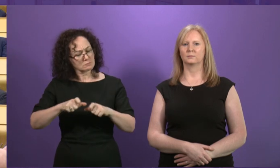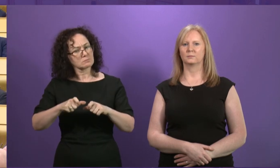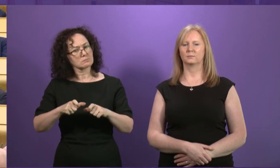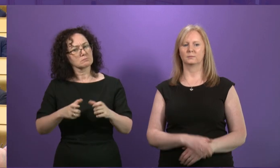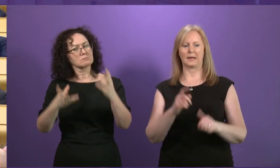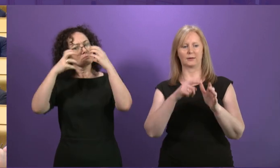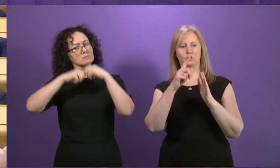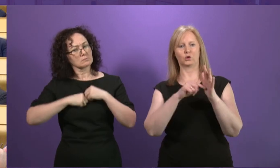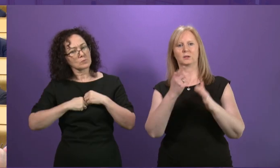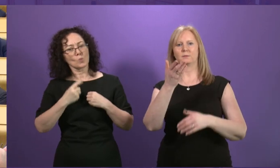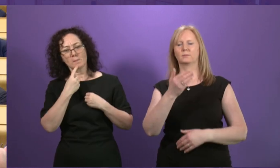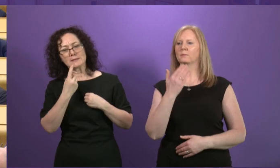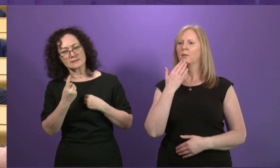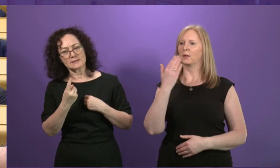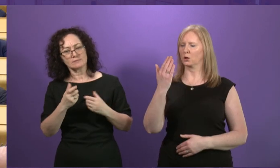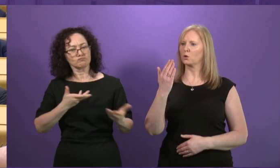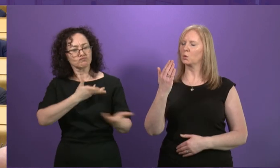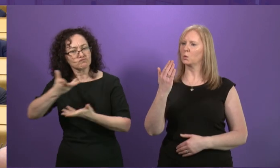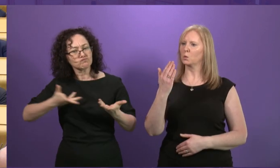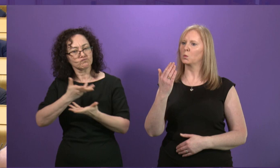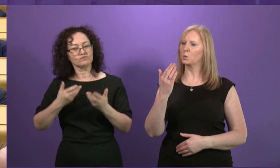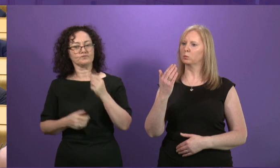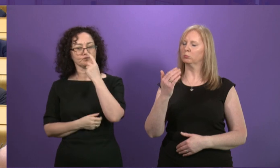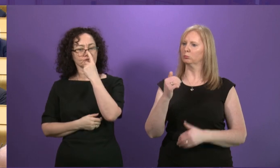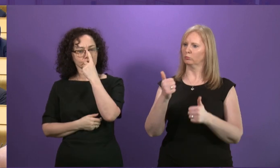Alison Johnstone: I appreciate the First Minister’s response.